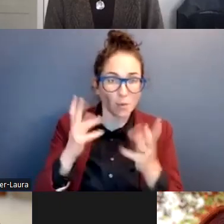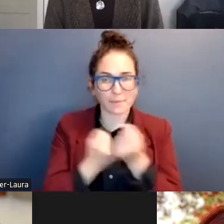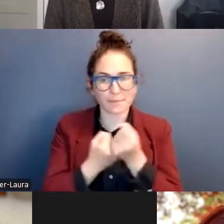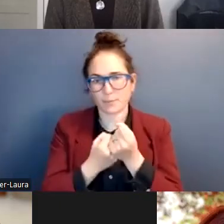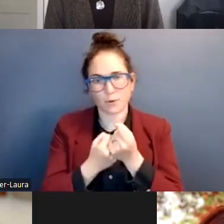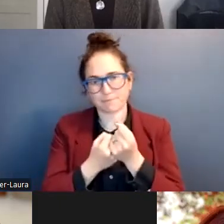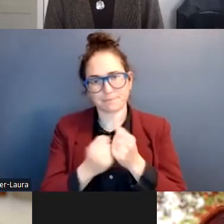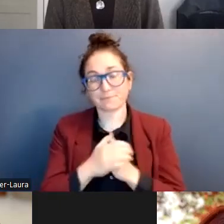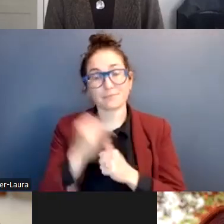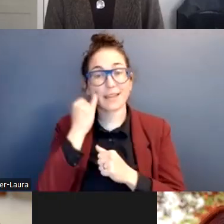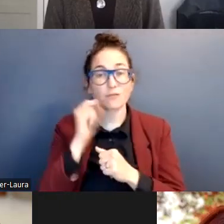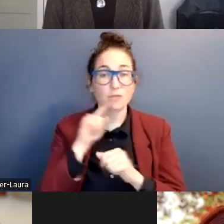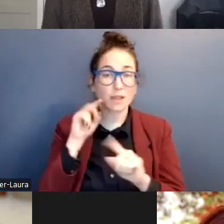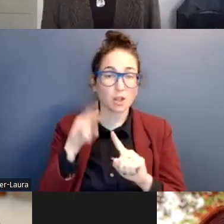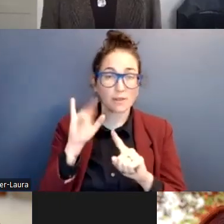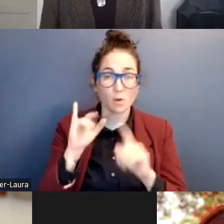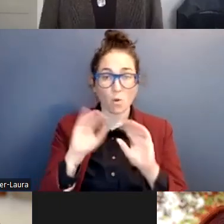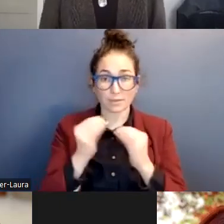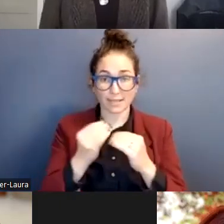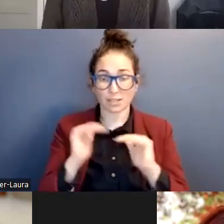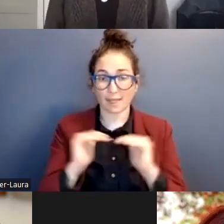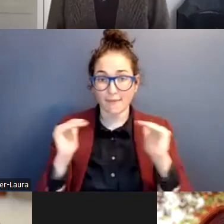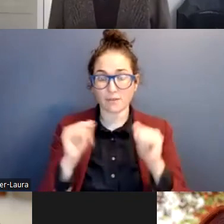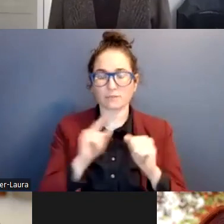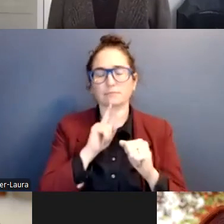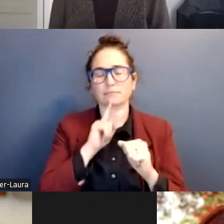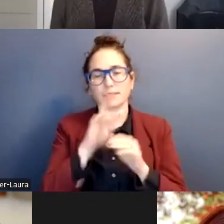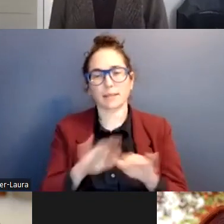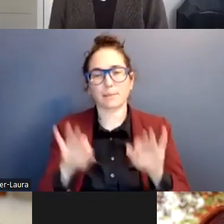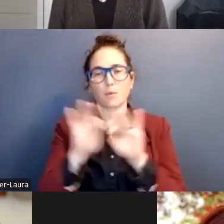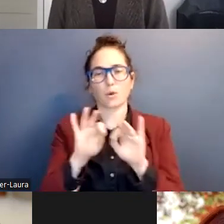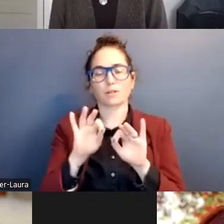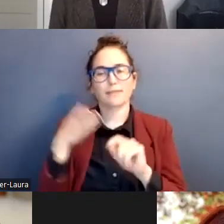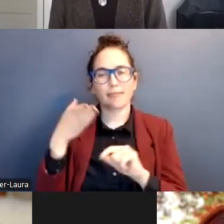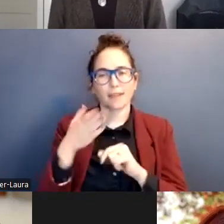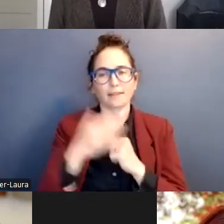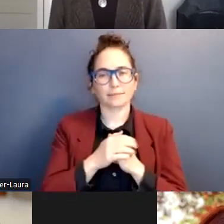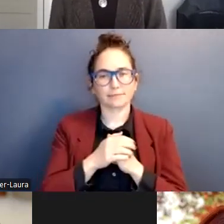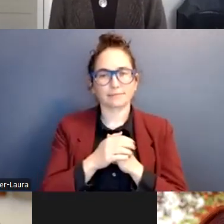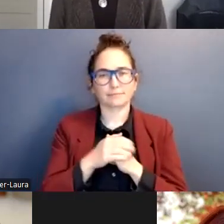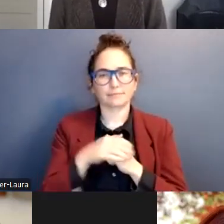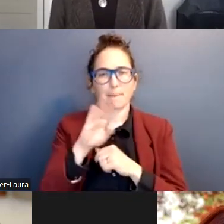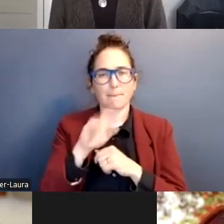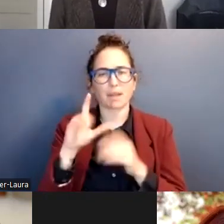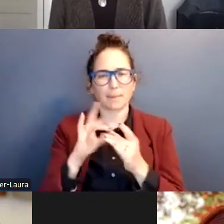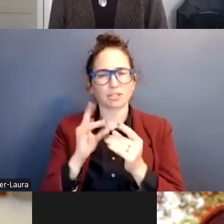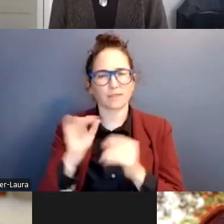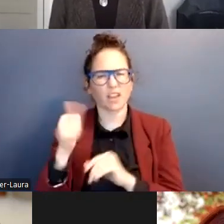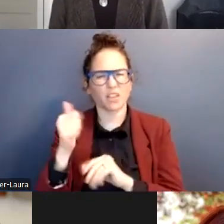if we look at the organizational level, I think is very important in their bill speak to this and others to really look at within